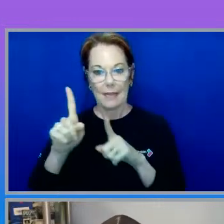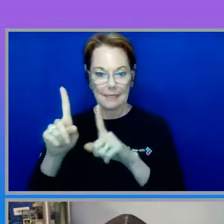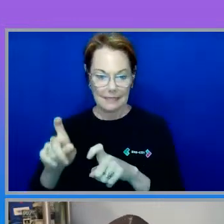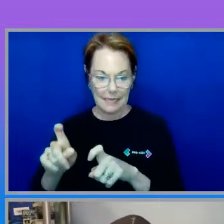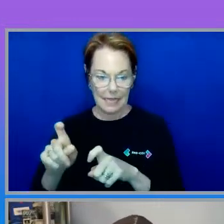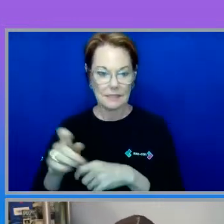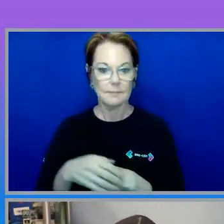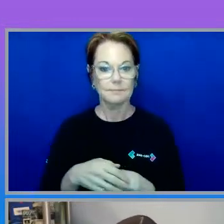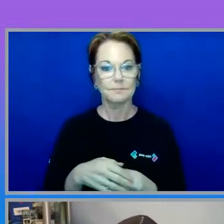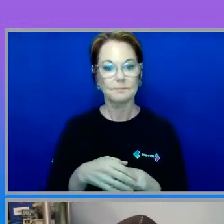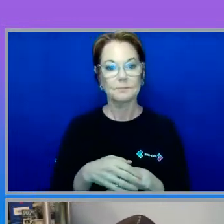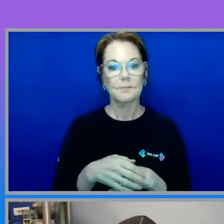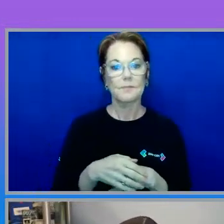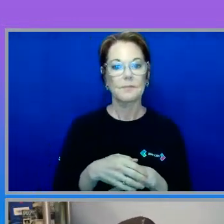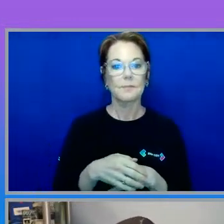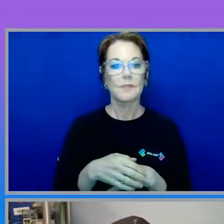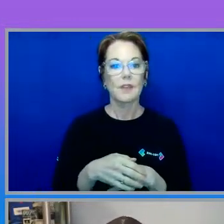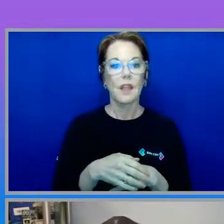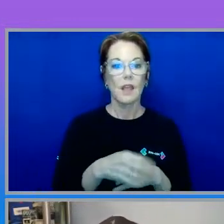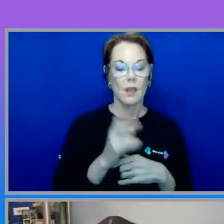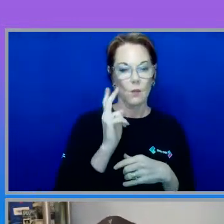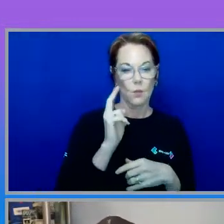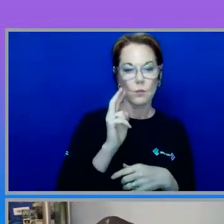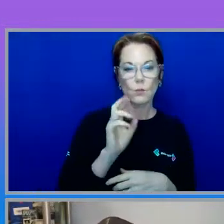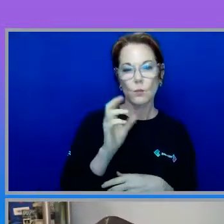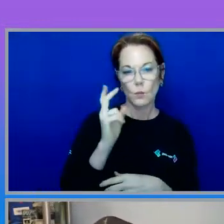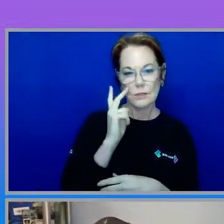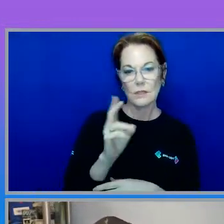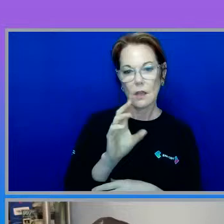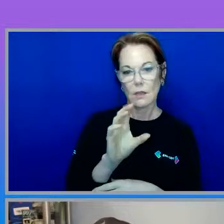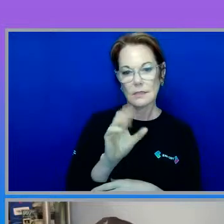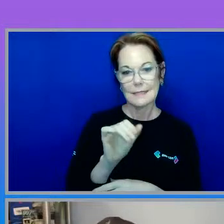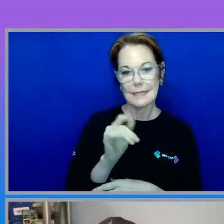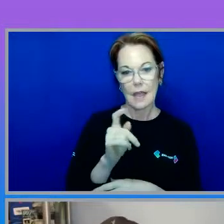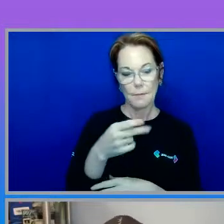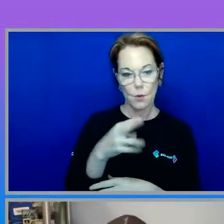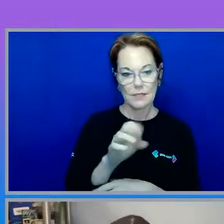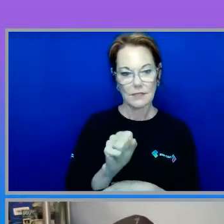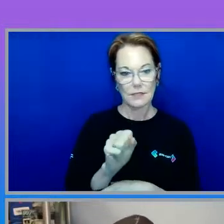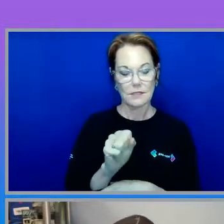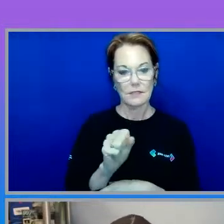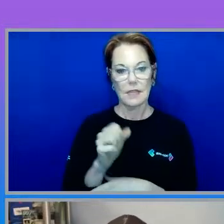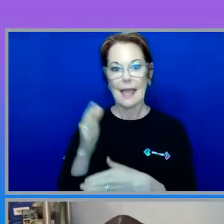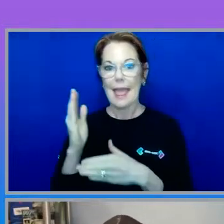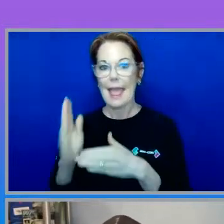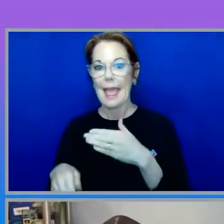guided tests. Finally, we looked at Cypress end to end tests and